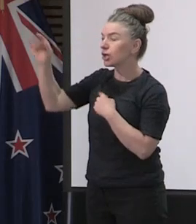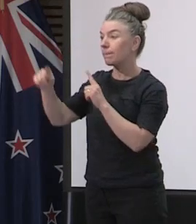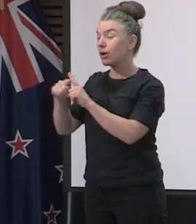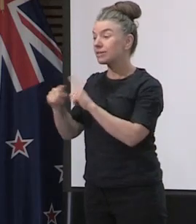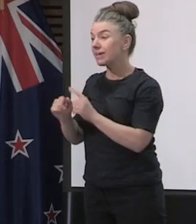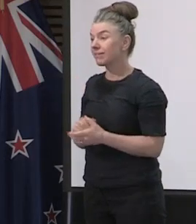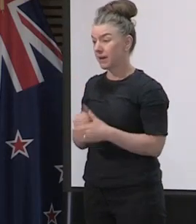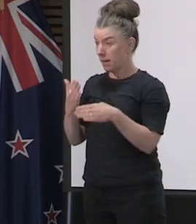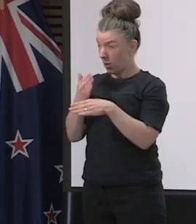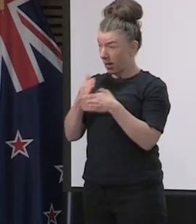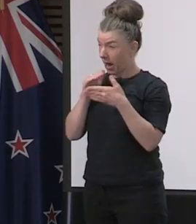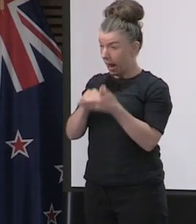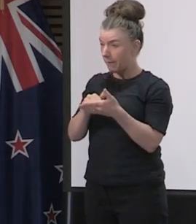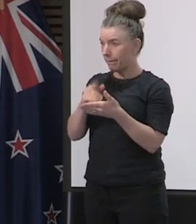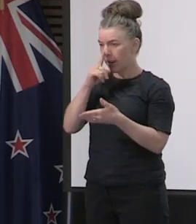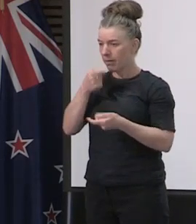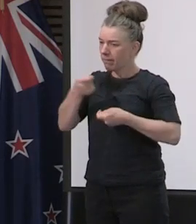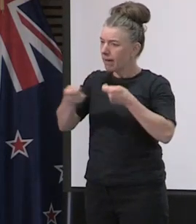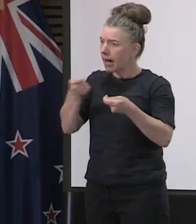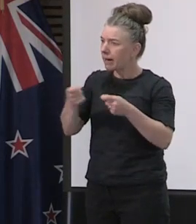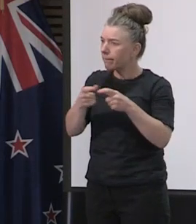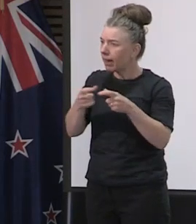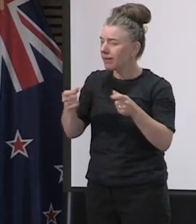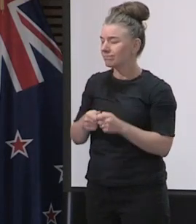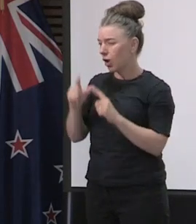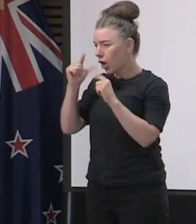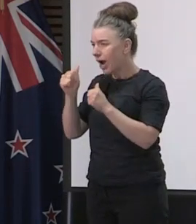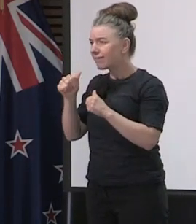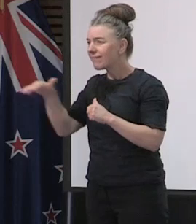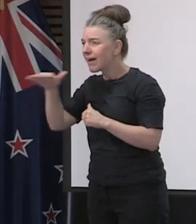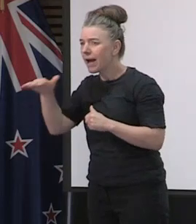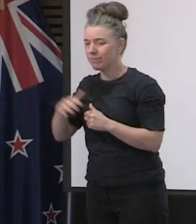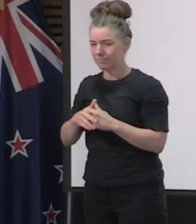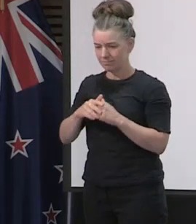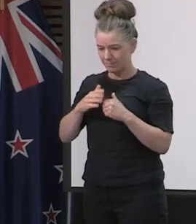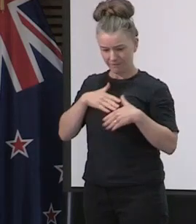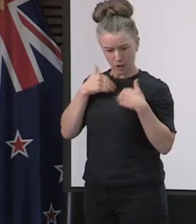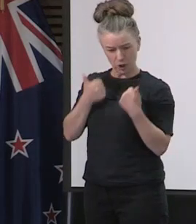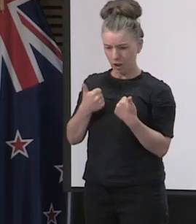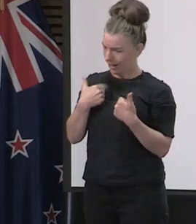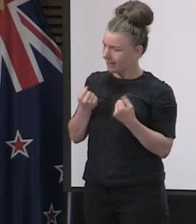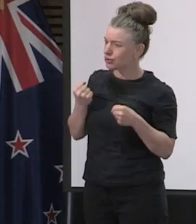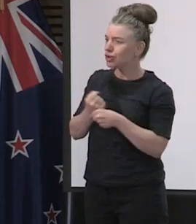to hope for. Employment helps form a foundation. It supports